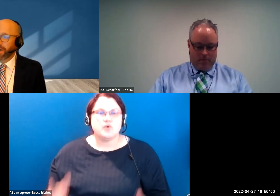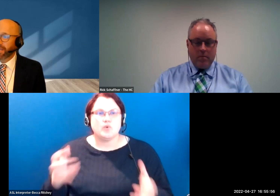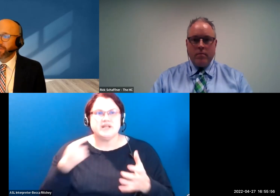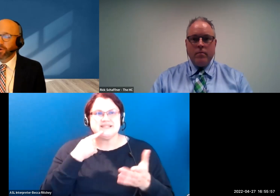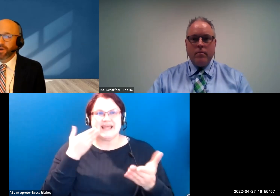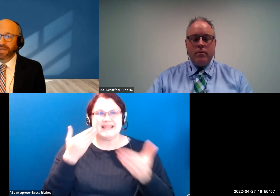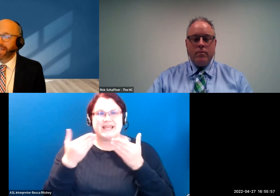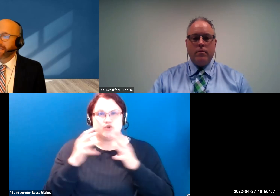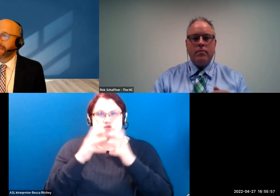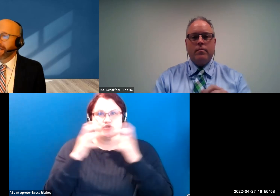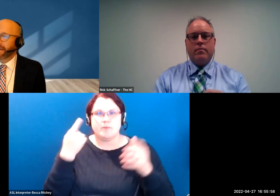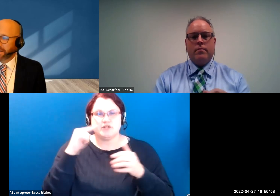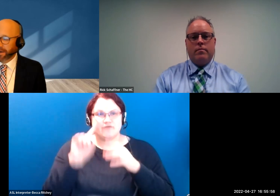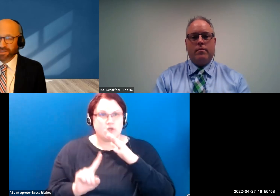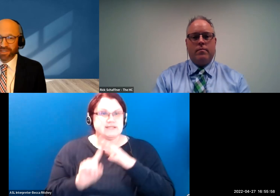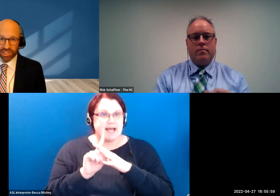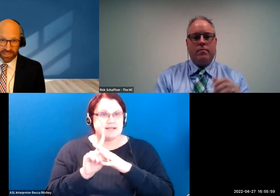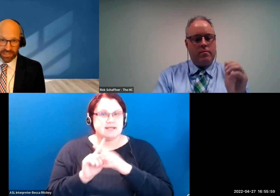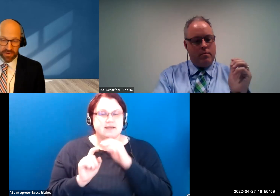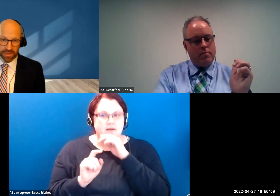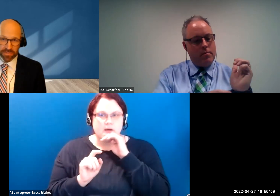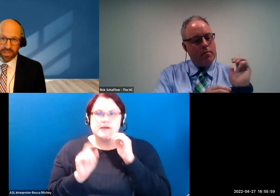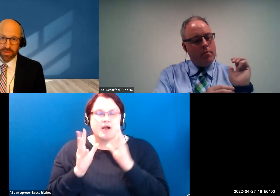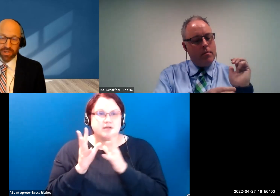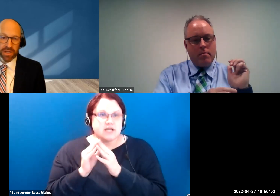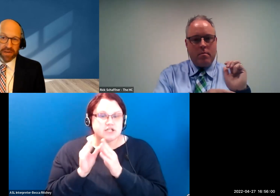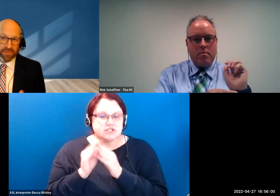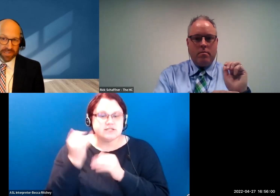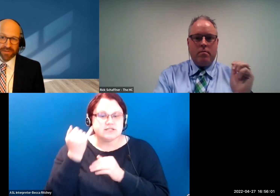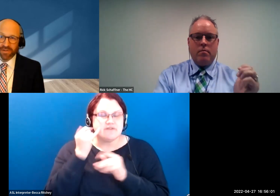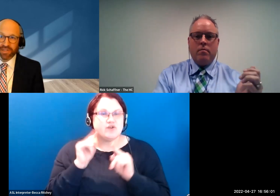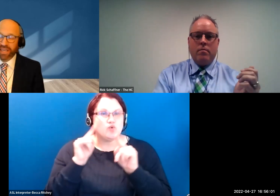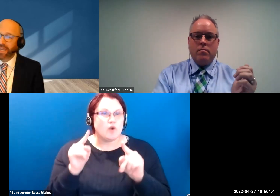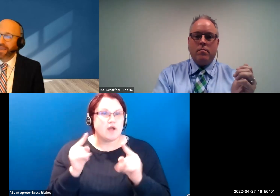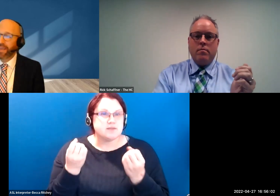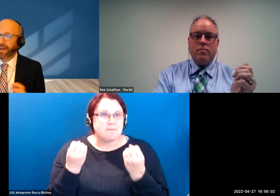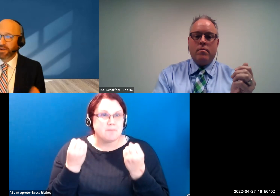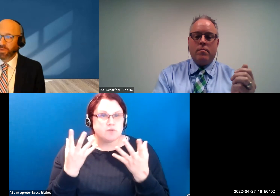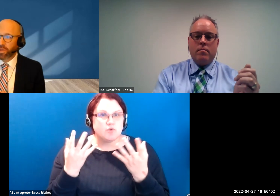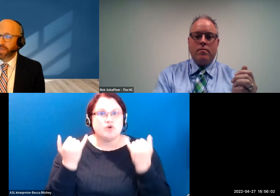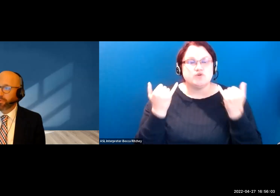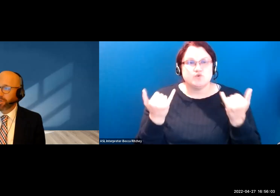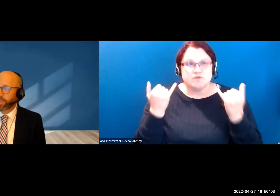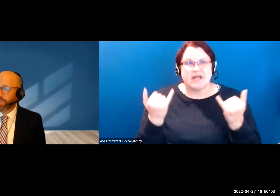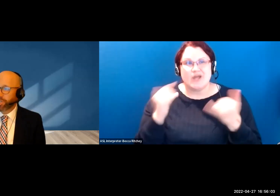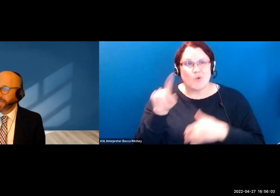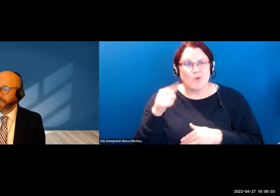so much for attending our sessions. If you went to multiple, if you just took it for today, I really appreciate it.